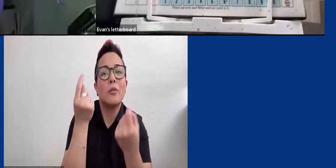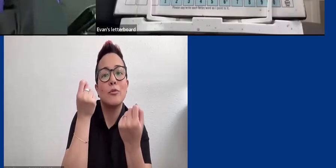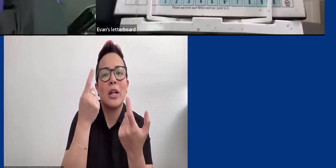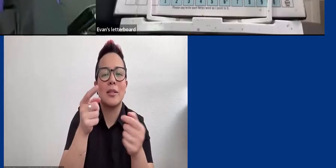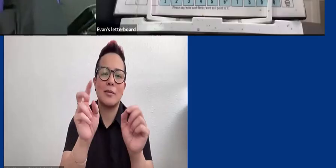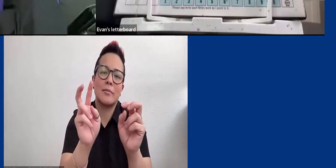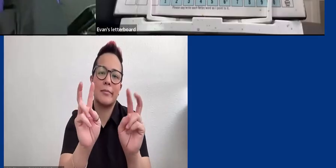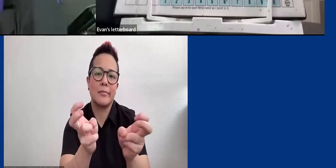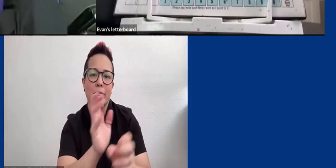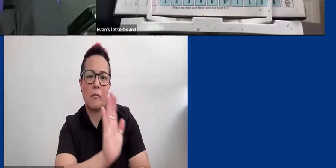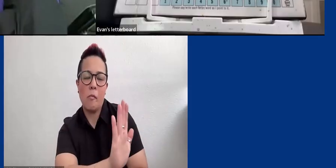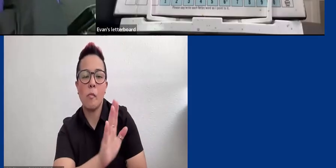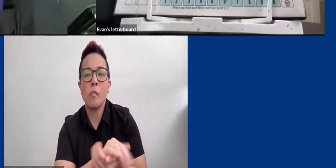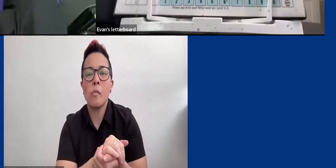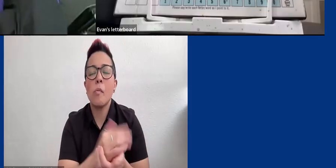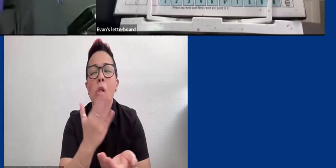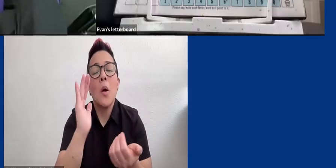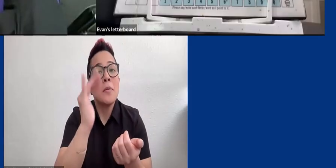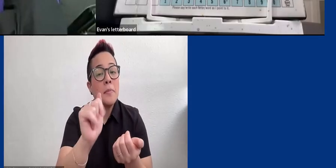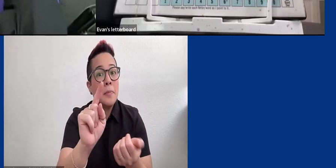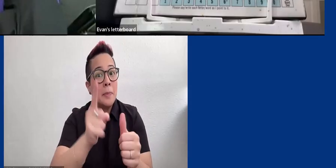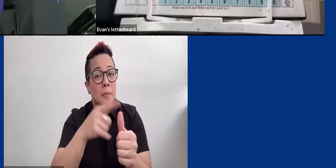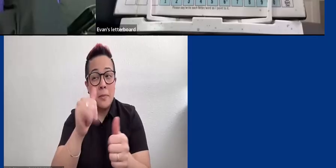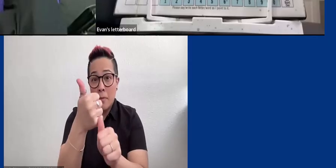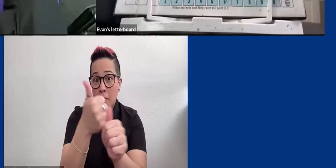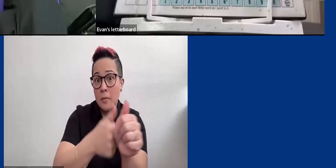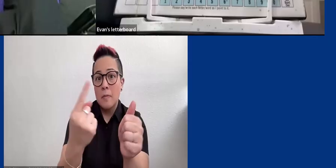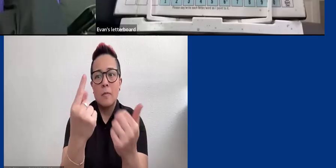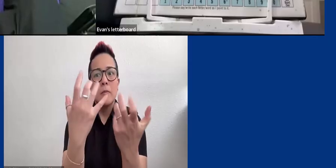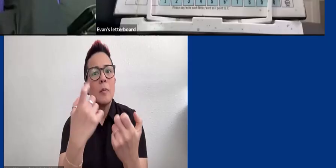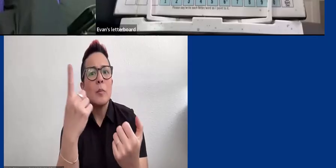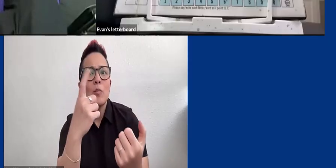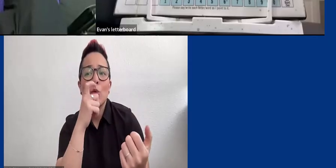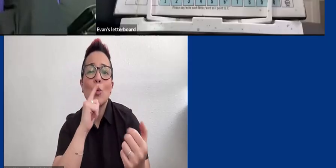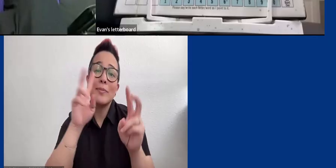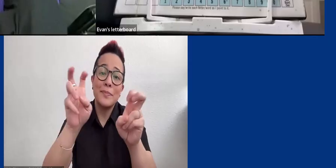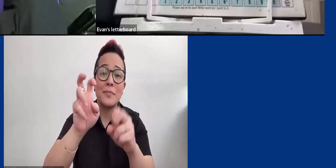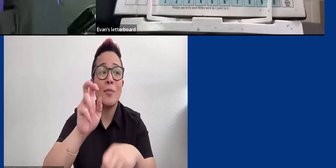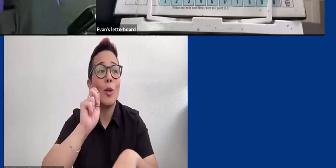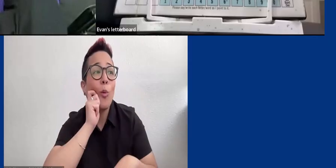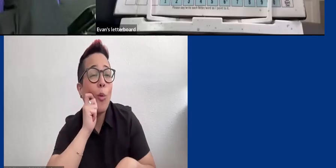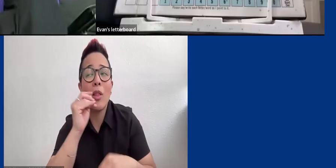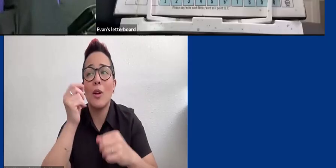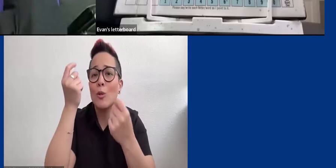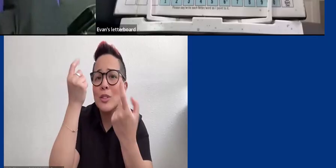It might appear at first that everyone wants someone who is cool and understanding but Rachel is not